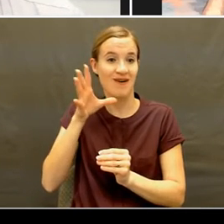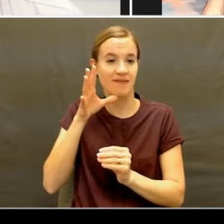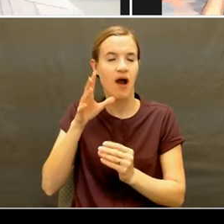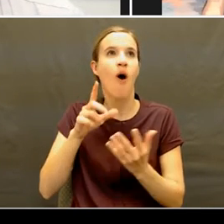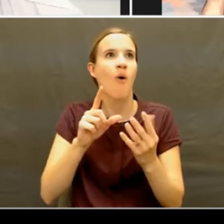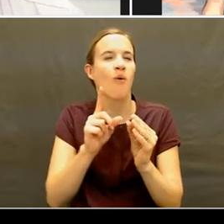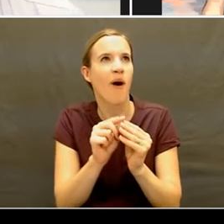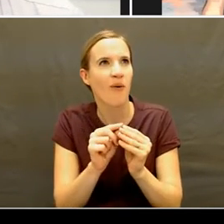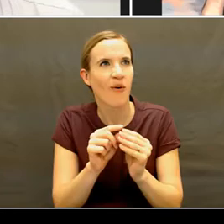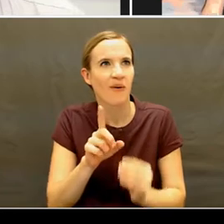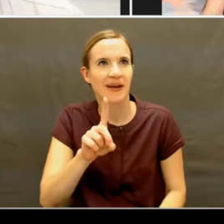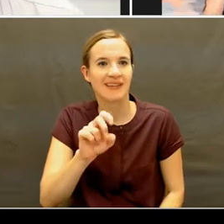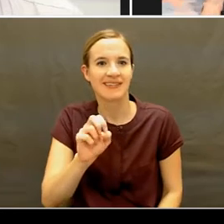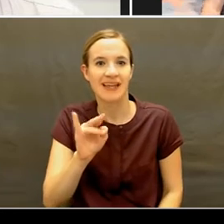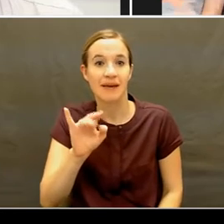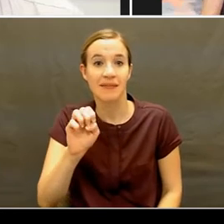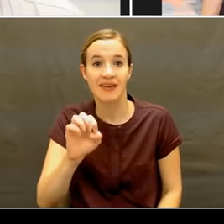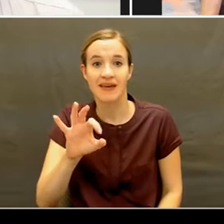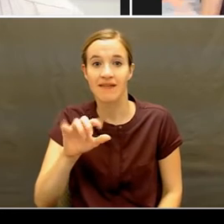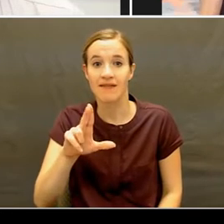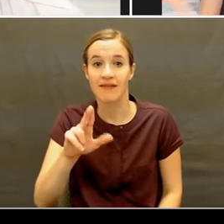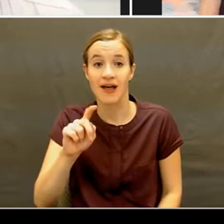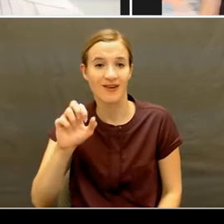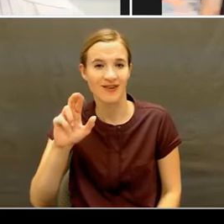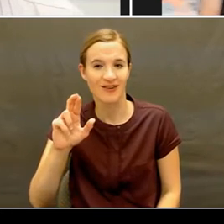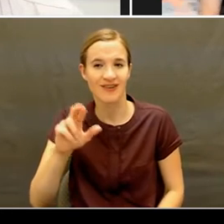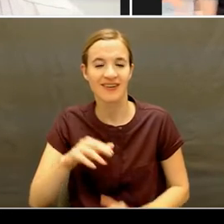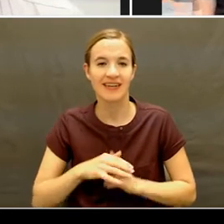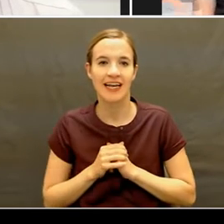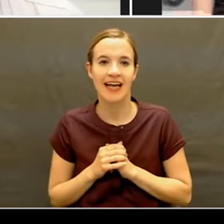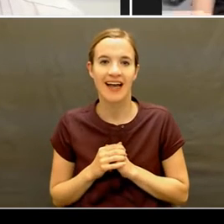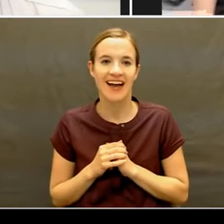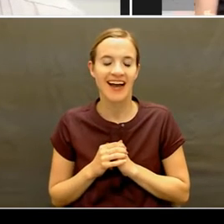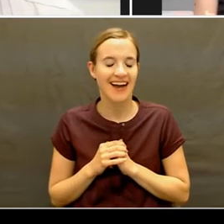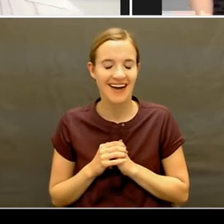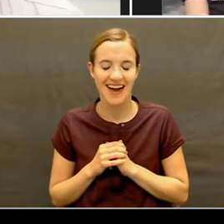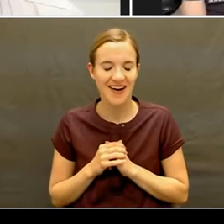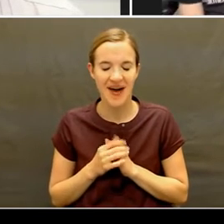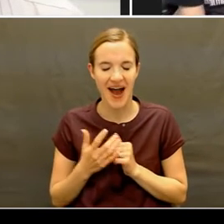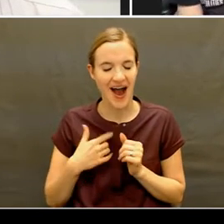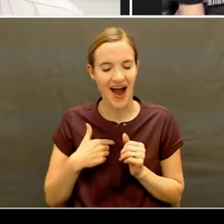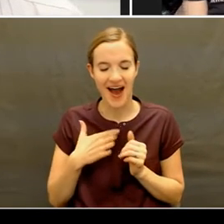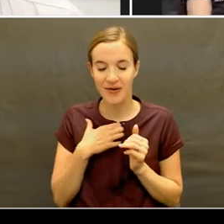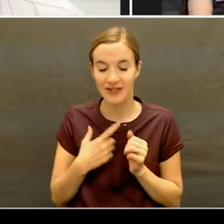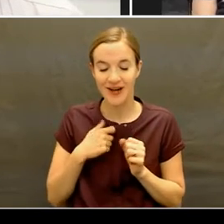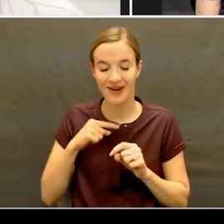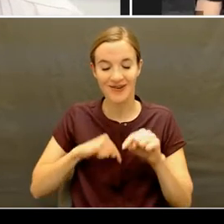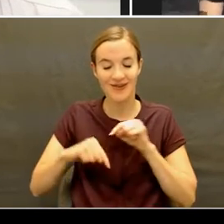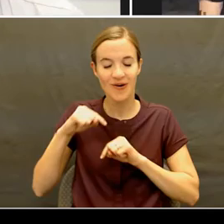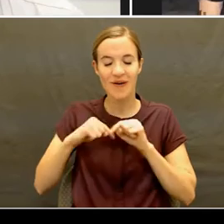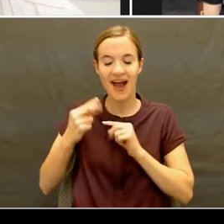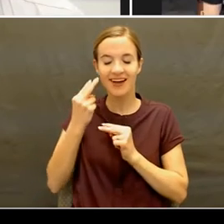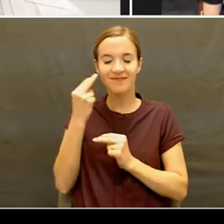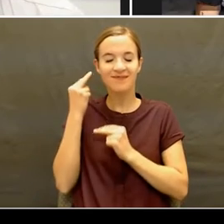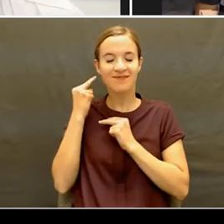I wish I could go back and you know, visualize that one one. But on through that we realize and